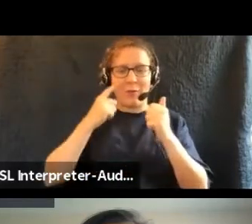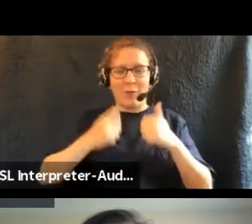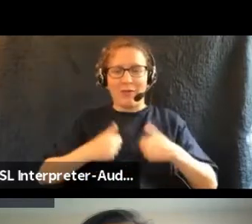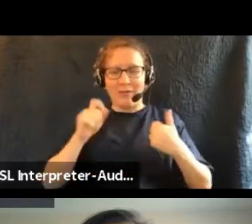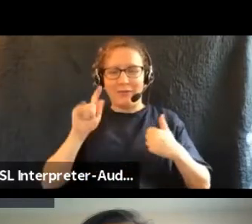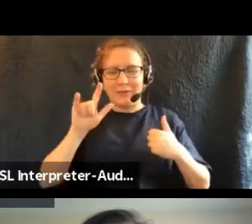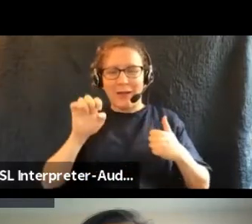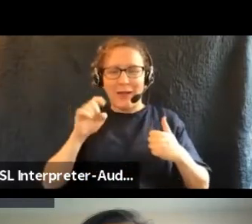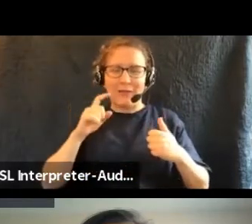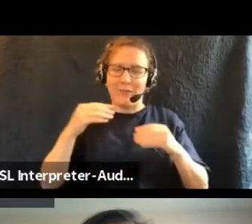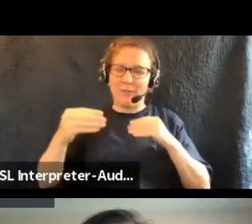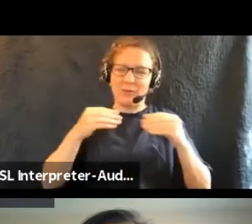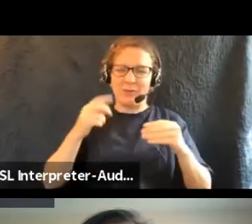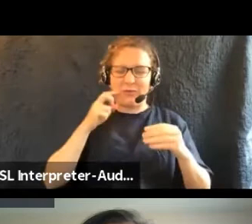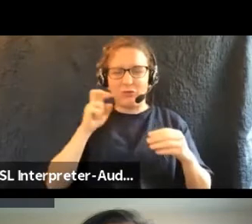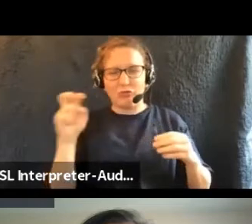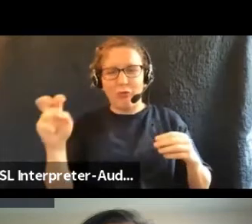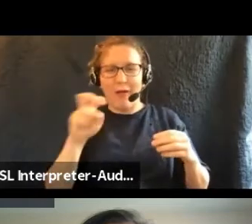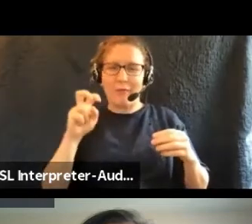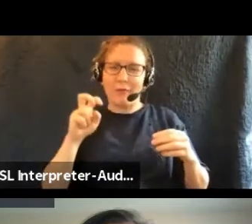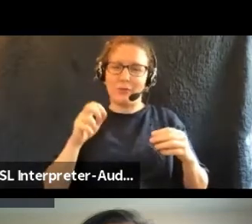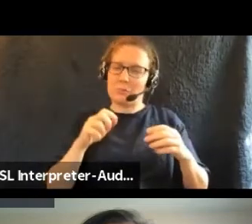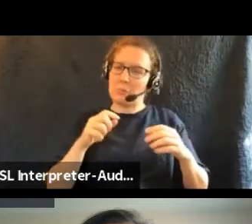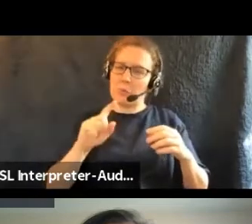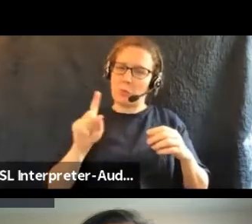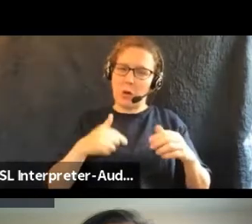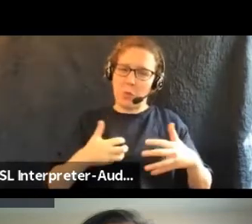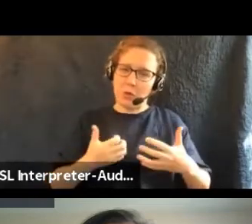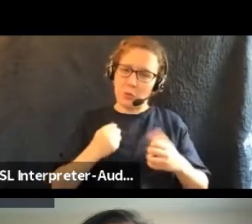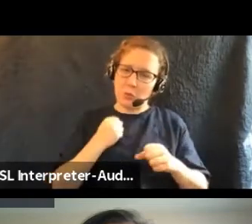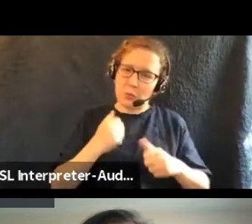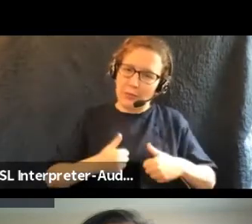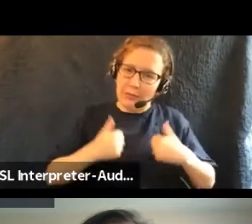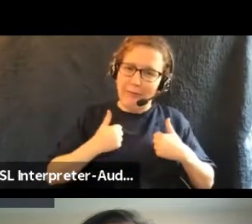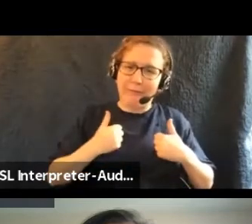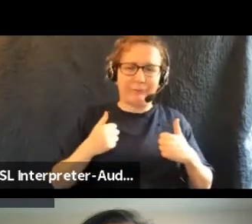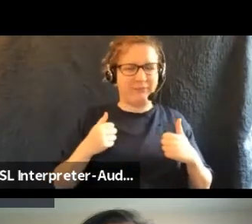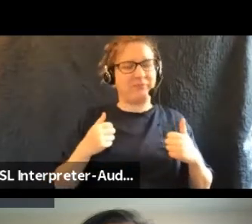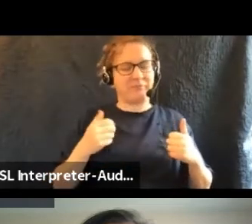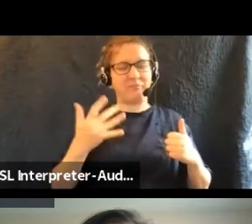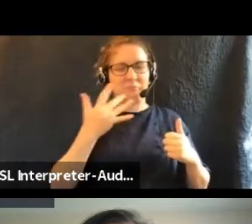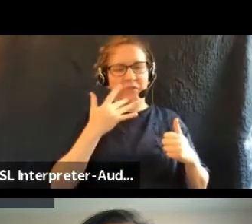Next slide.